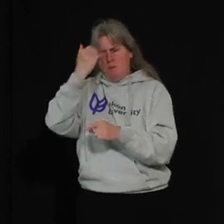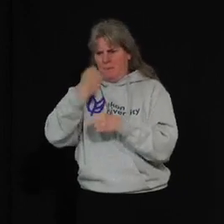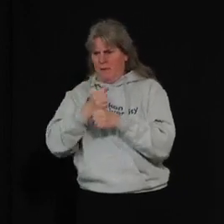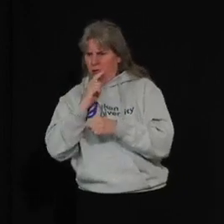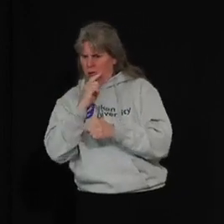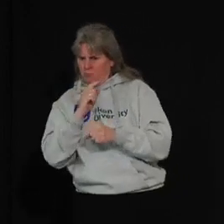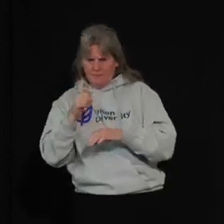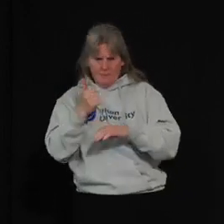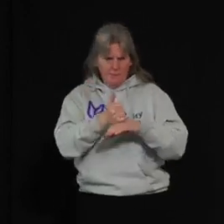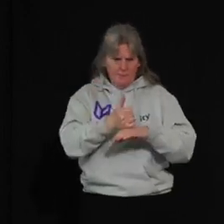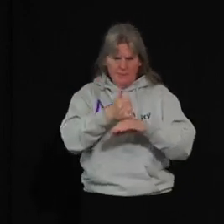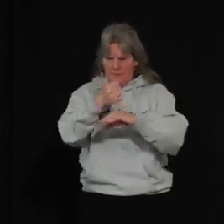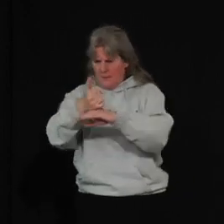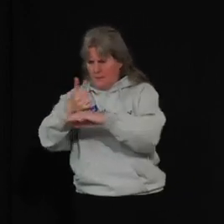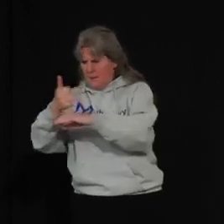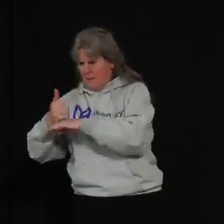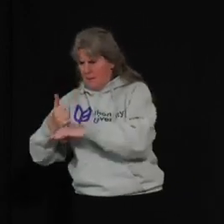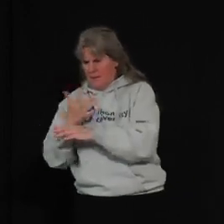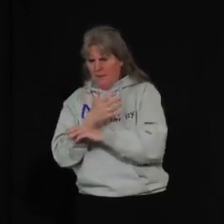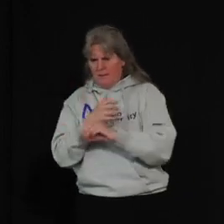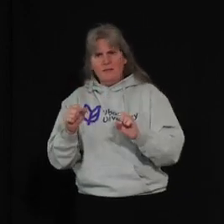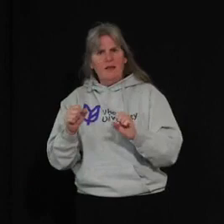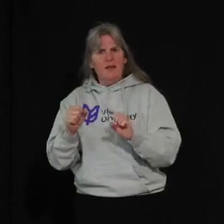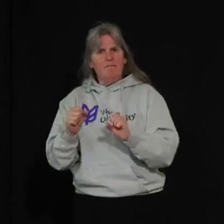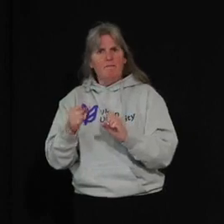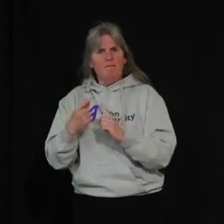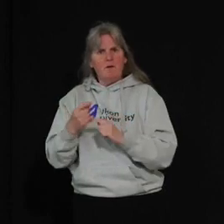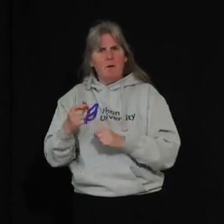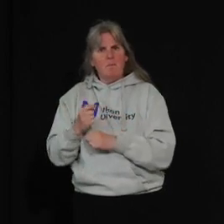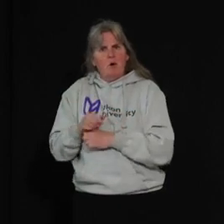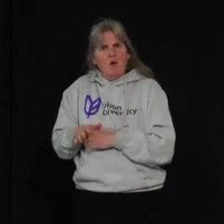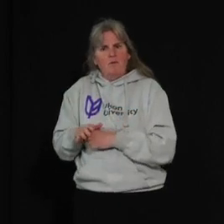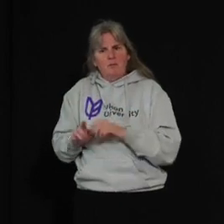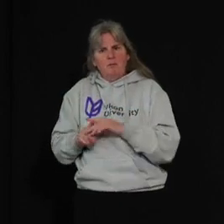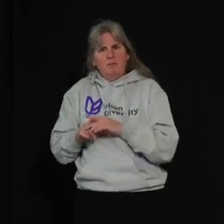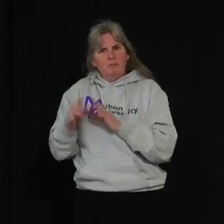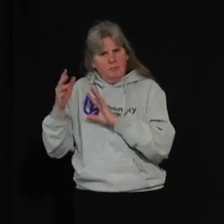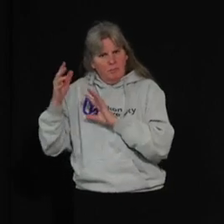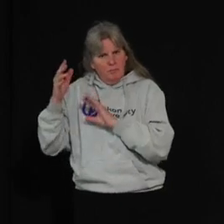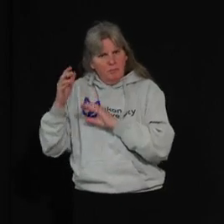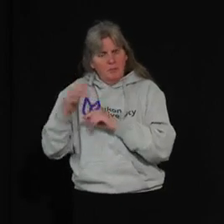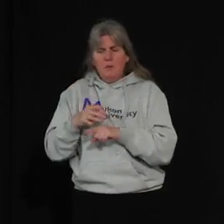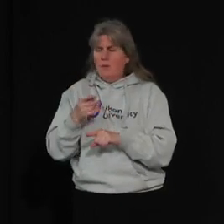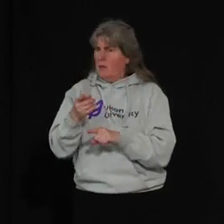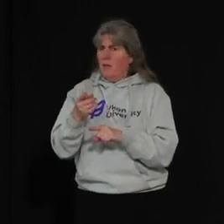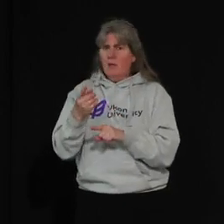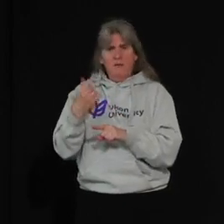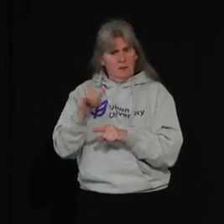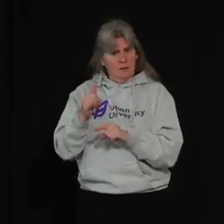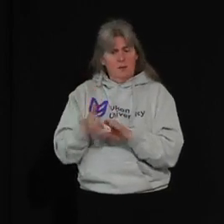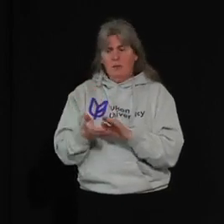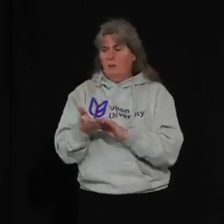of assuring -- ensuring that they are operating from a COVID safe point of view. This does not stop them from